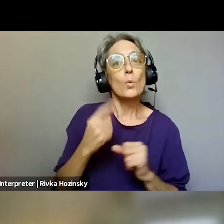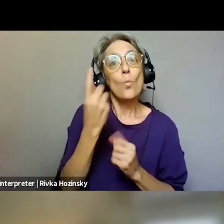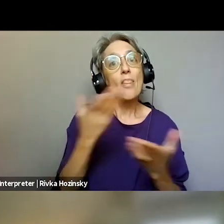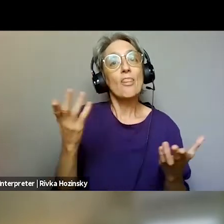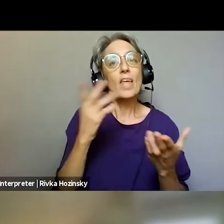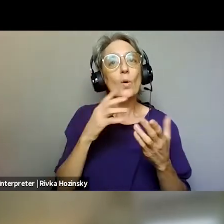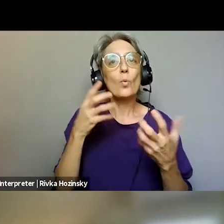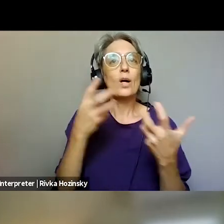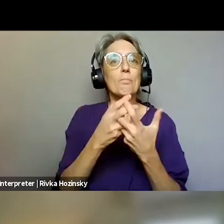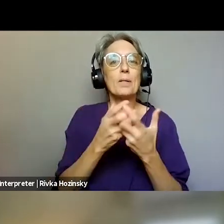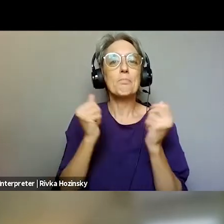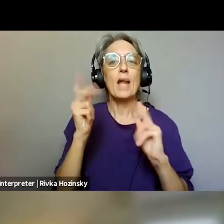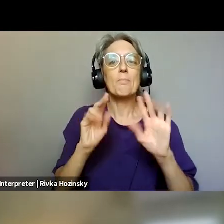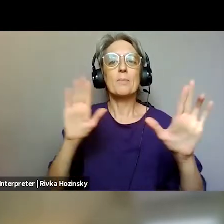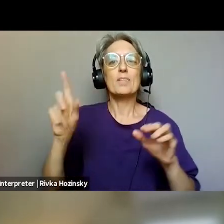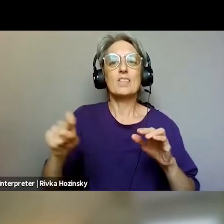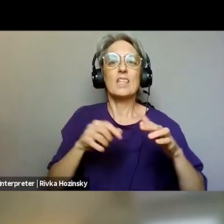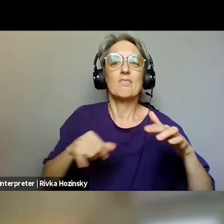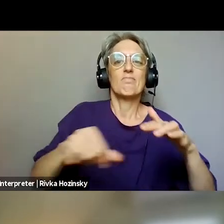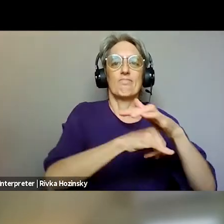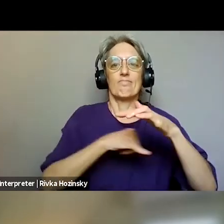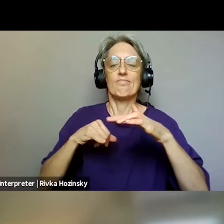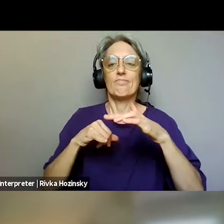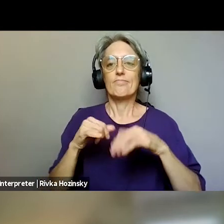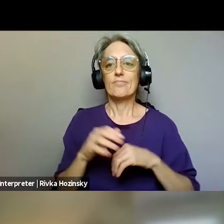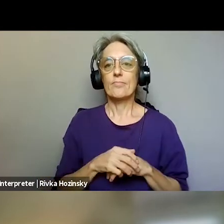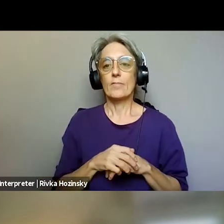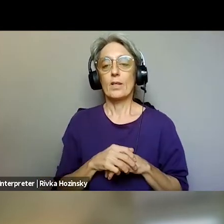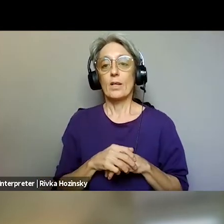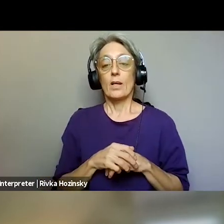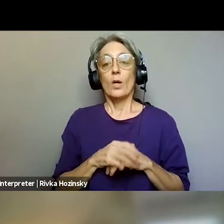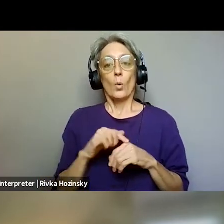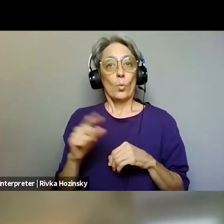and from the work that we’ve done the what we really hear over and over again is a need for more